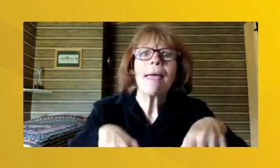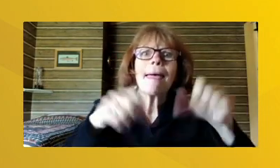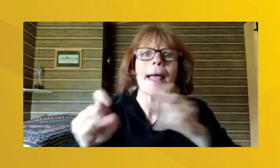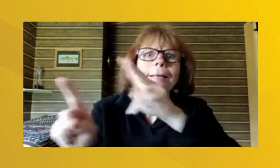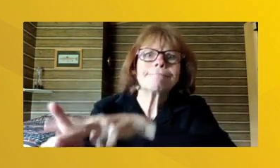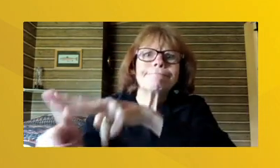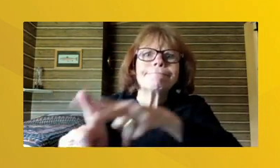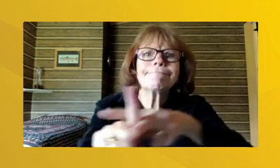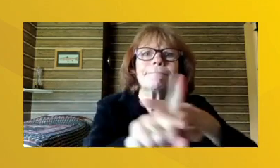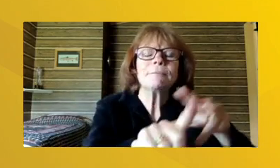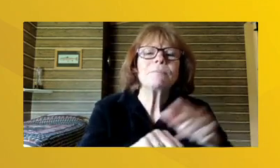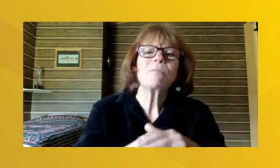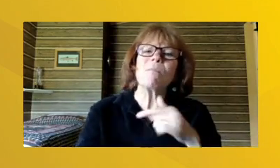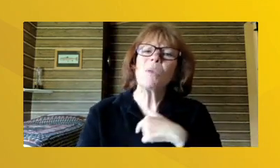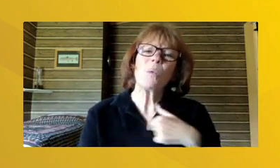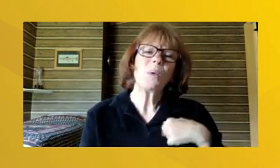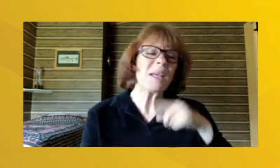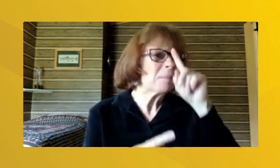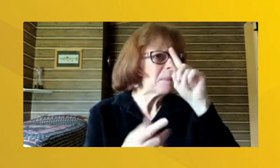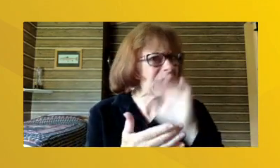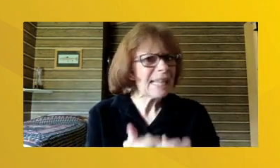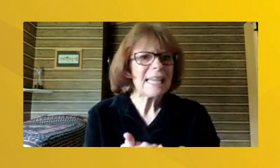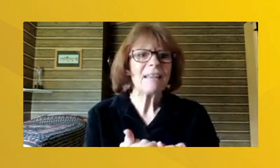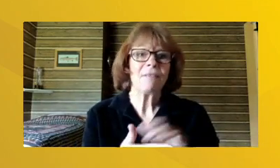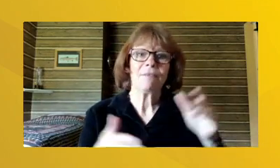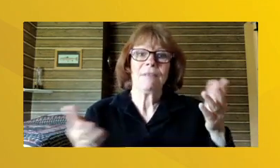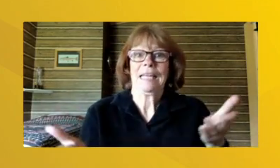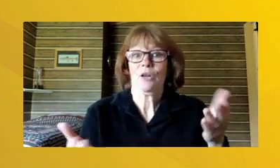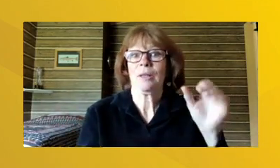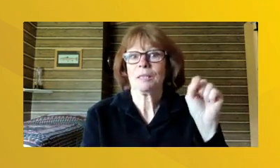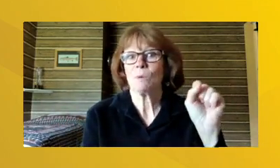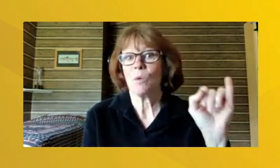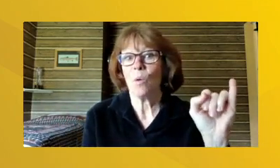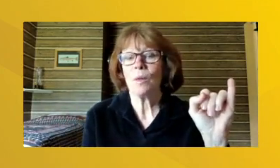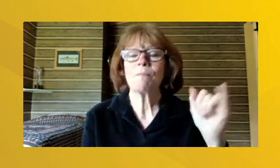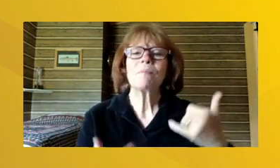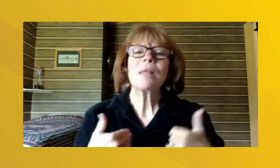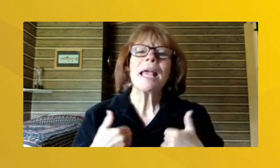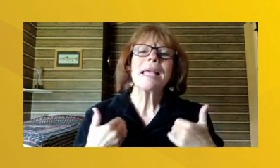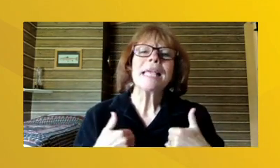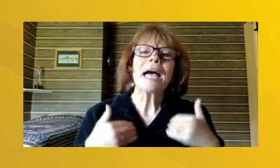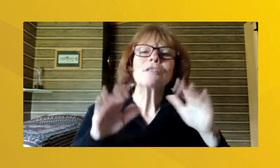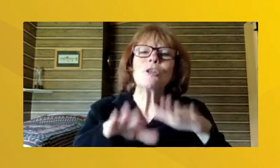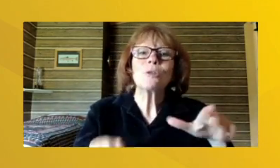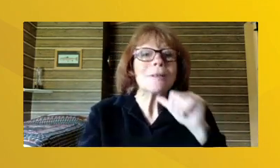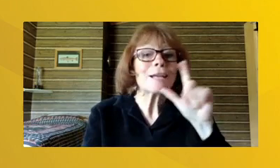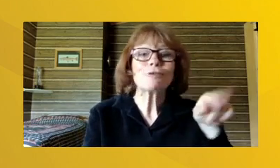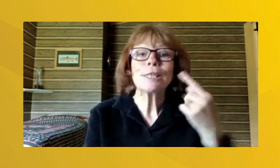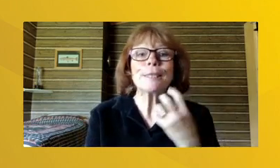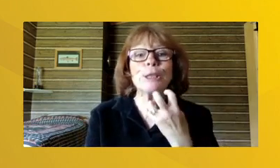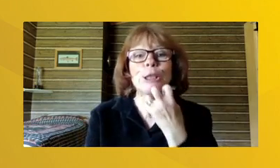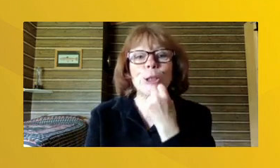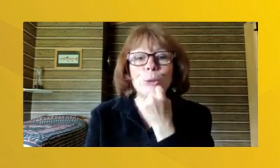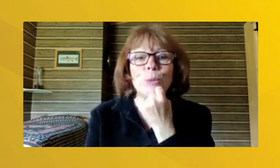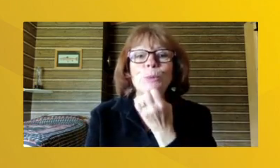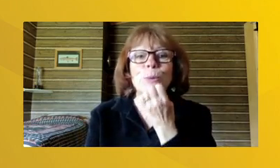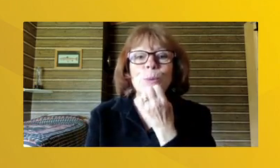We believe, as early educators at the Smithsonian, that young children are not just cute, they are capable, creative, and courageous learners.